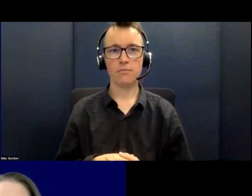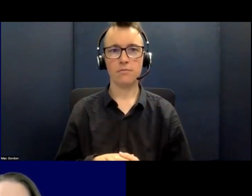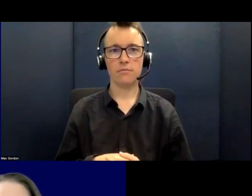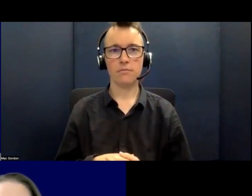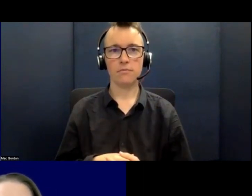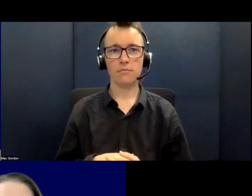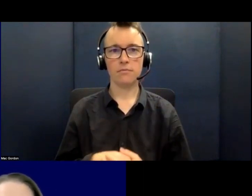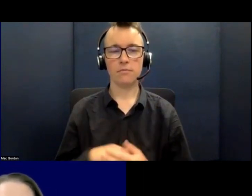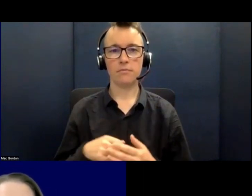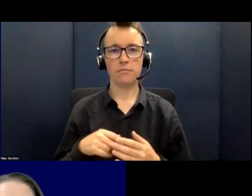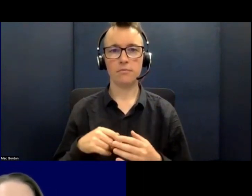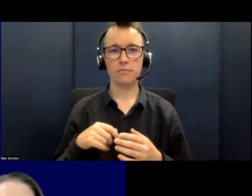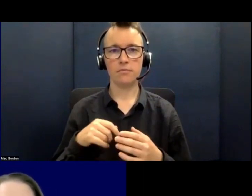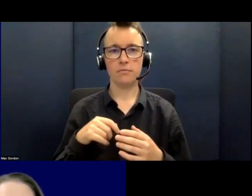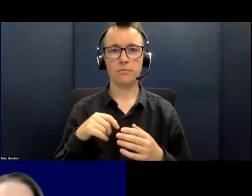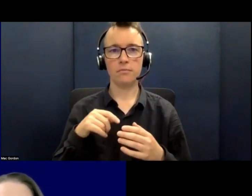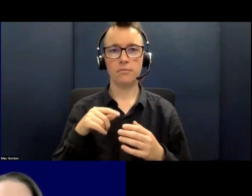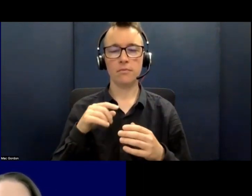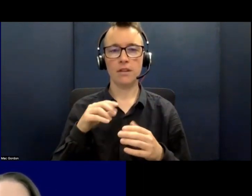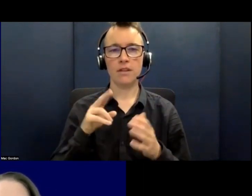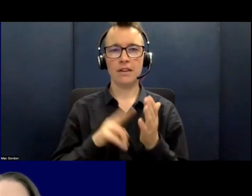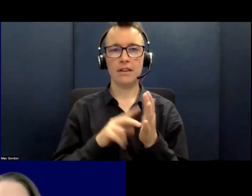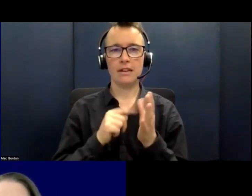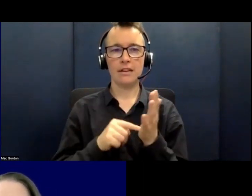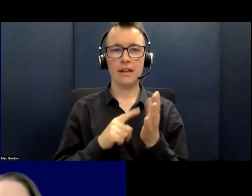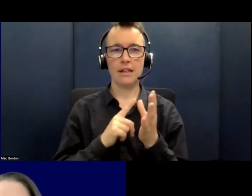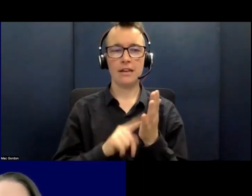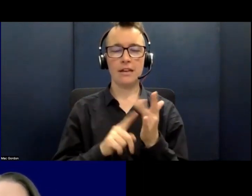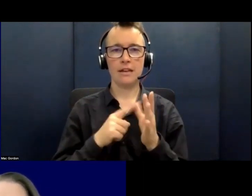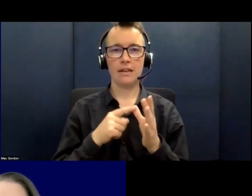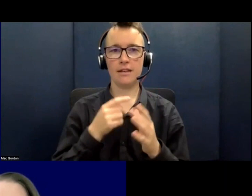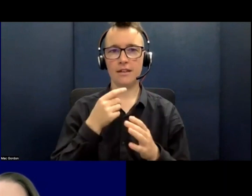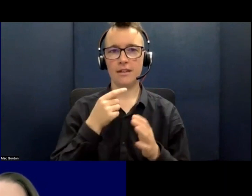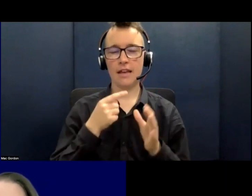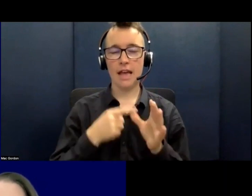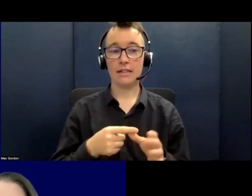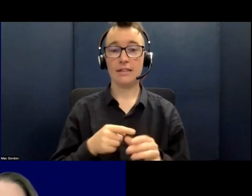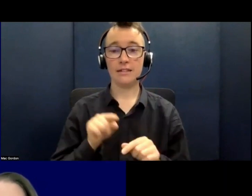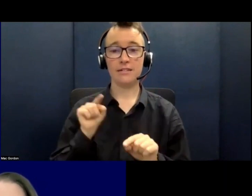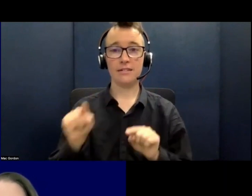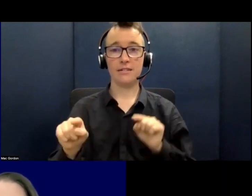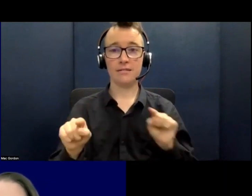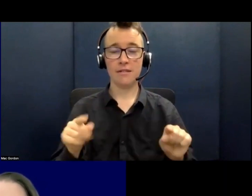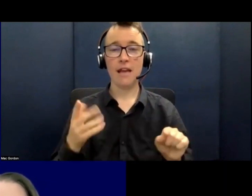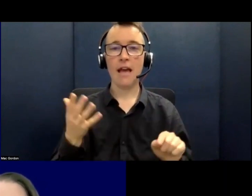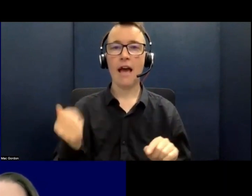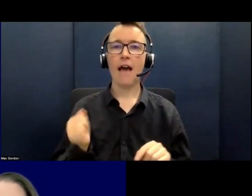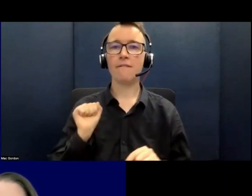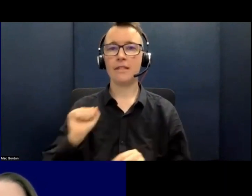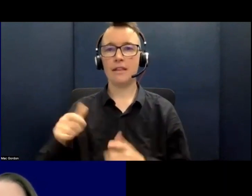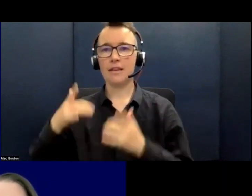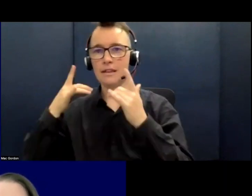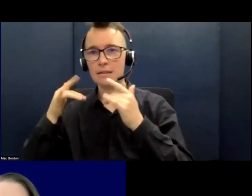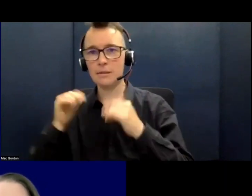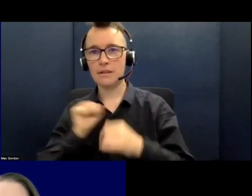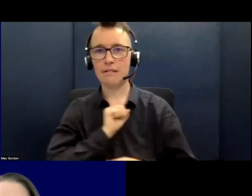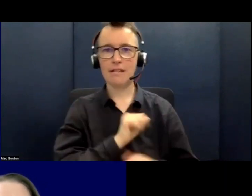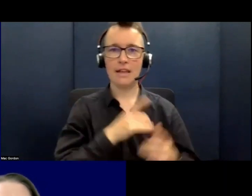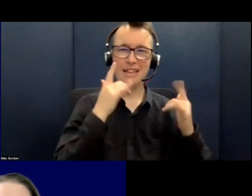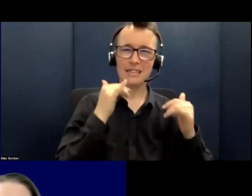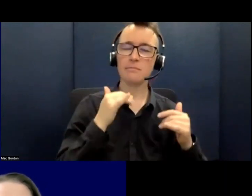actually complement each other. So I would suggest having both because the hospital-based orthoptist